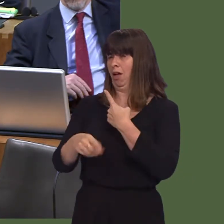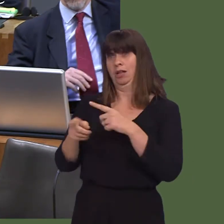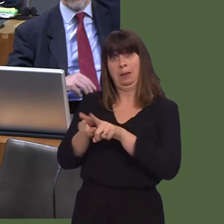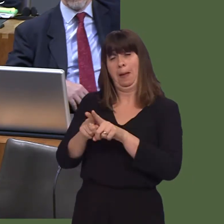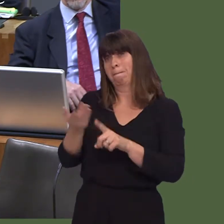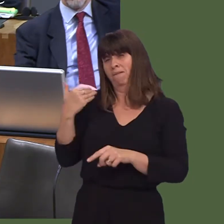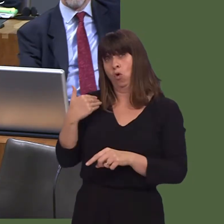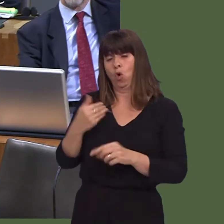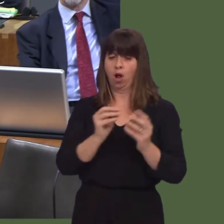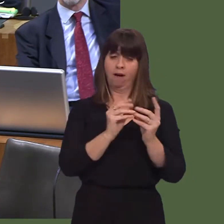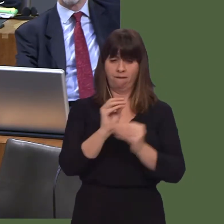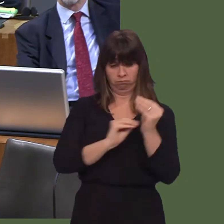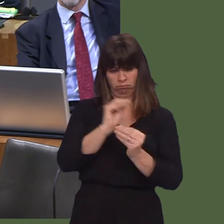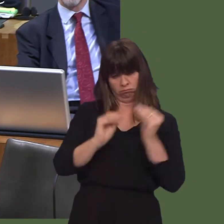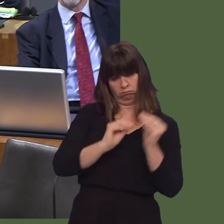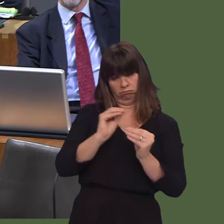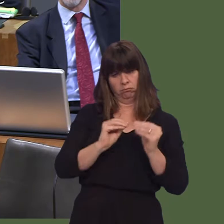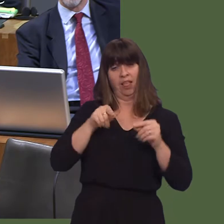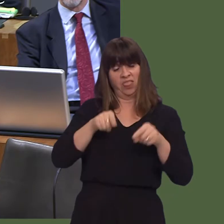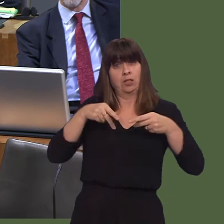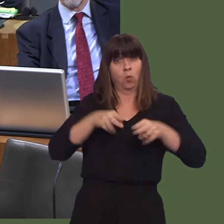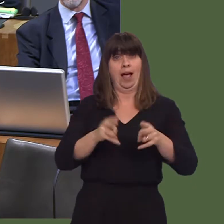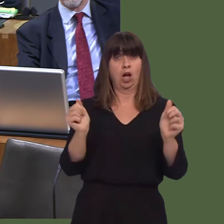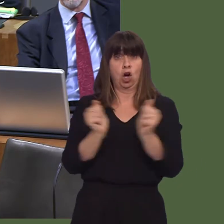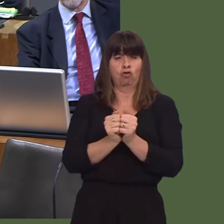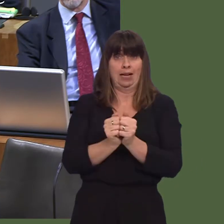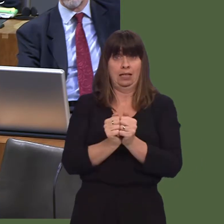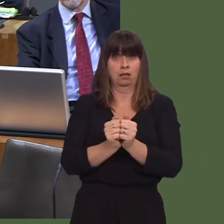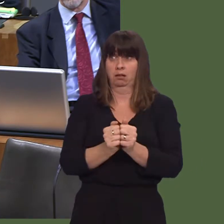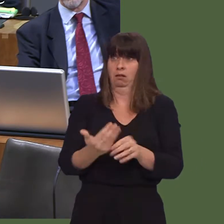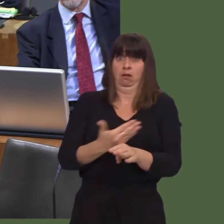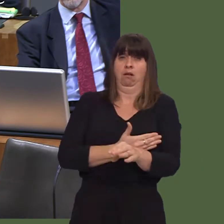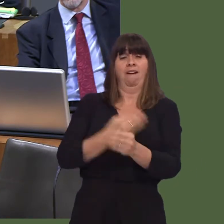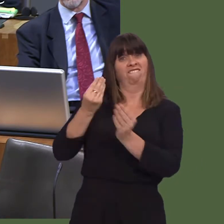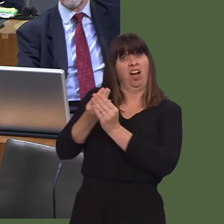formula is agreed every year with local government. The Cabinet Secretary for Finance sat in the finance sub-group, and the local authority